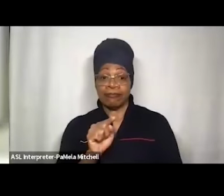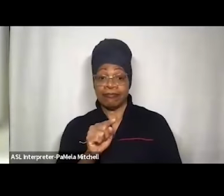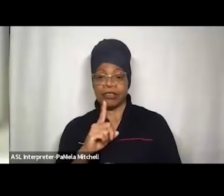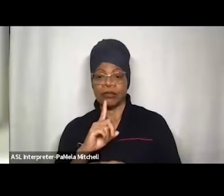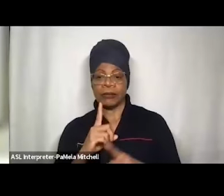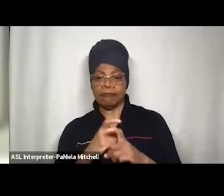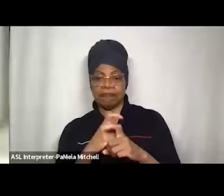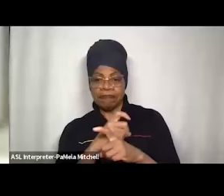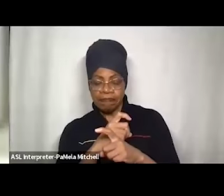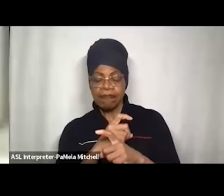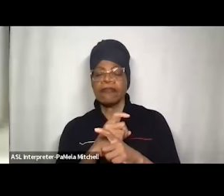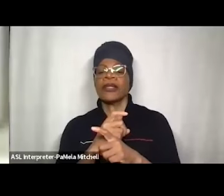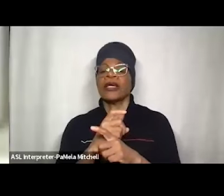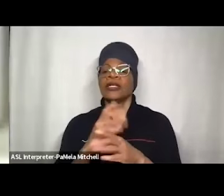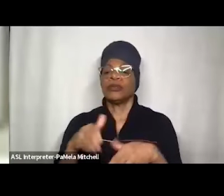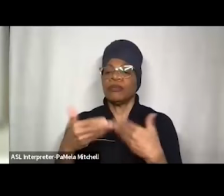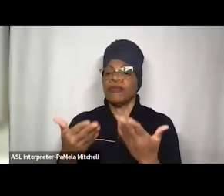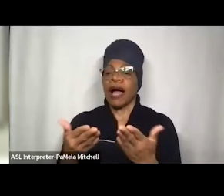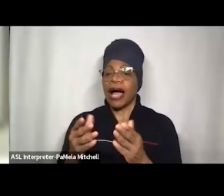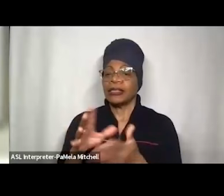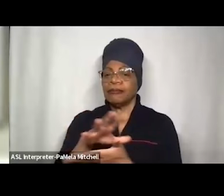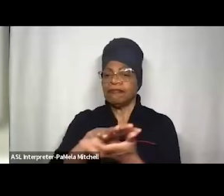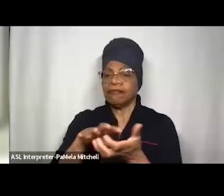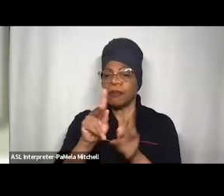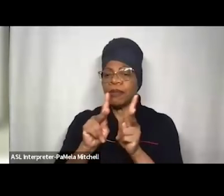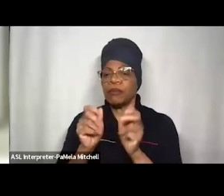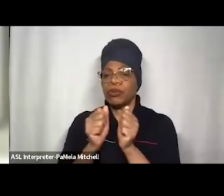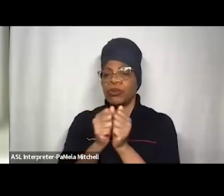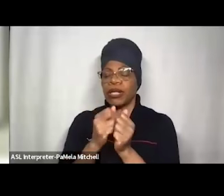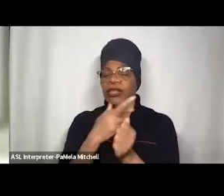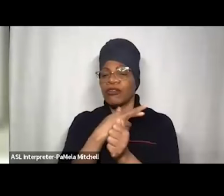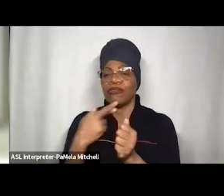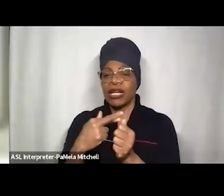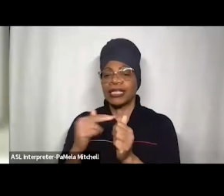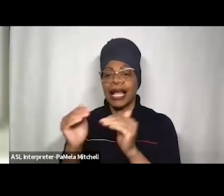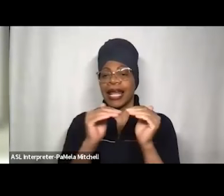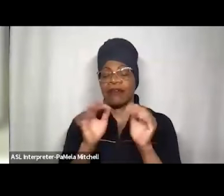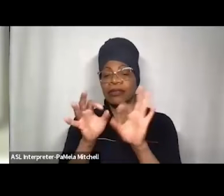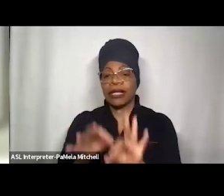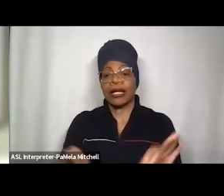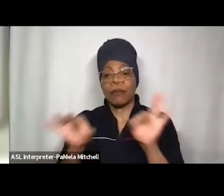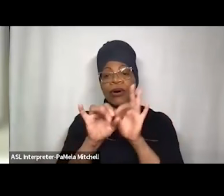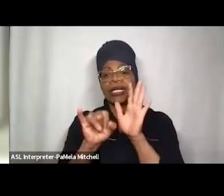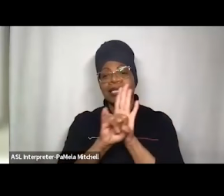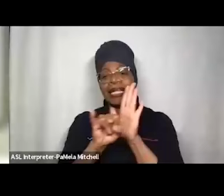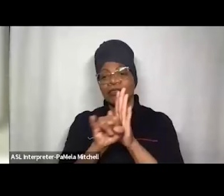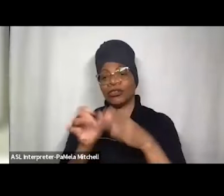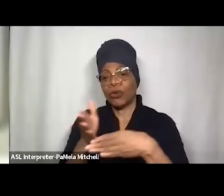to mix people with these different kind of risk levels, but also very important to identify people with moderate to high risk for rearrest